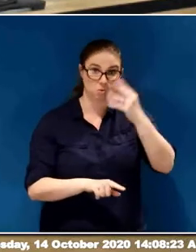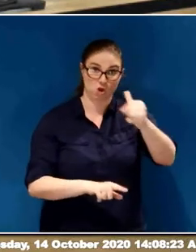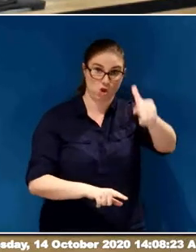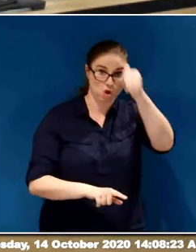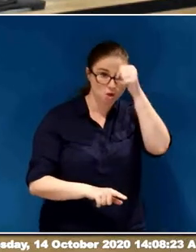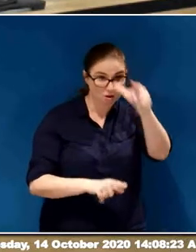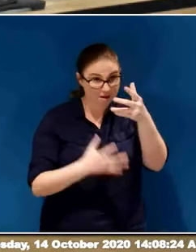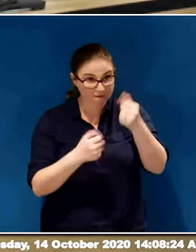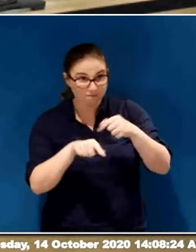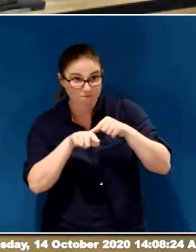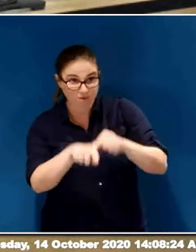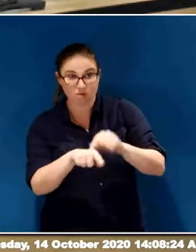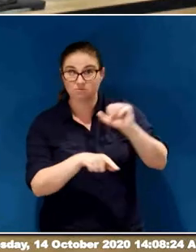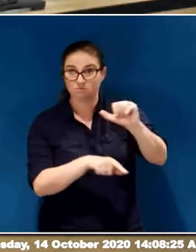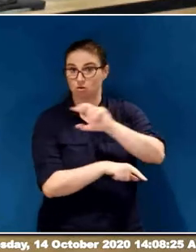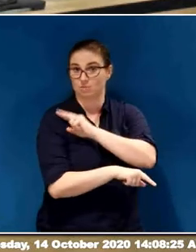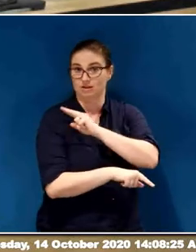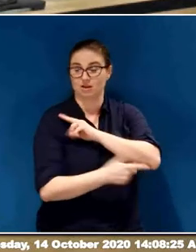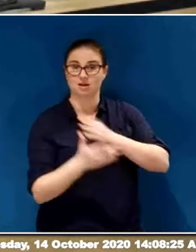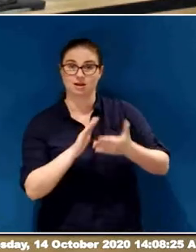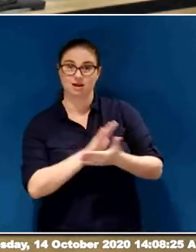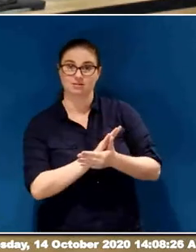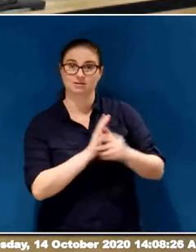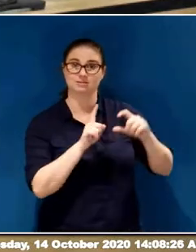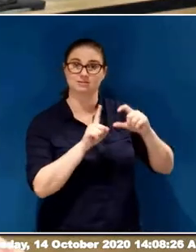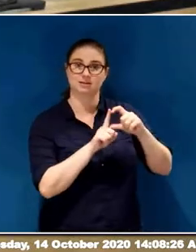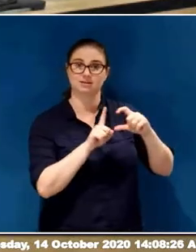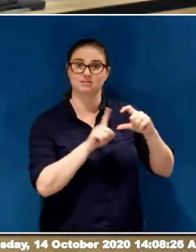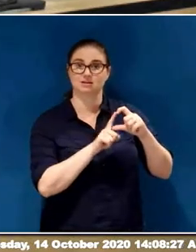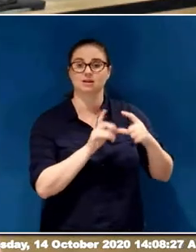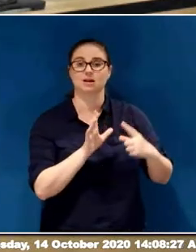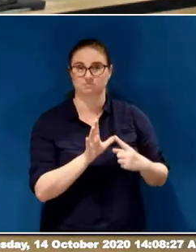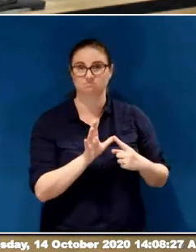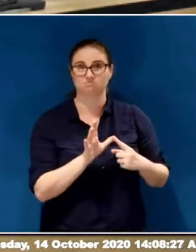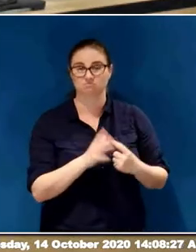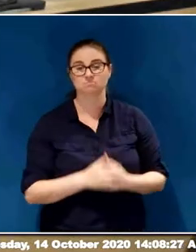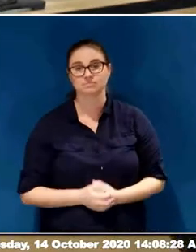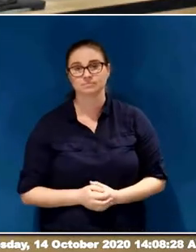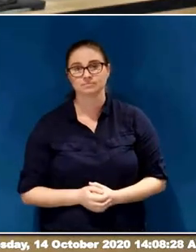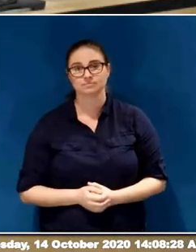I would recommend that these be specified in compliance matters, and